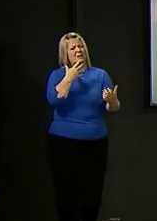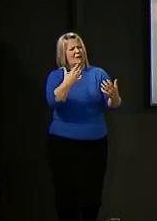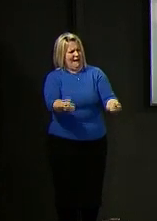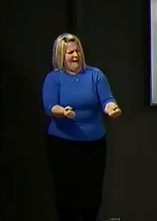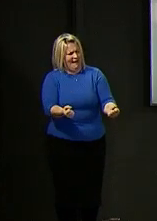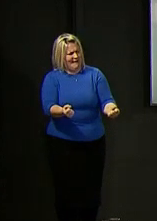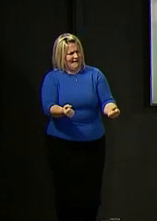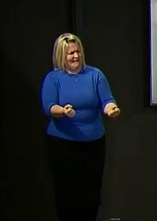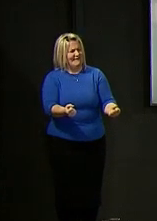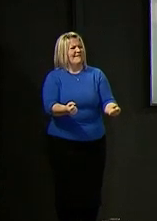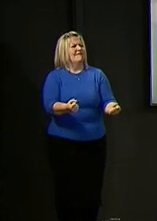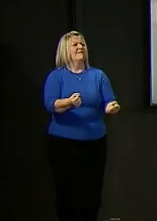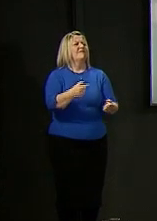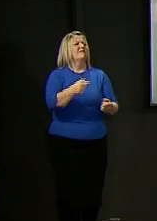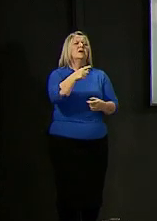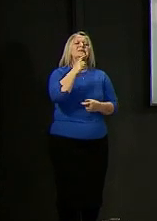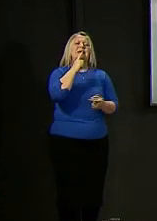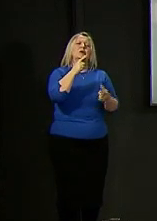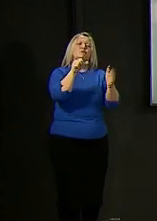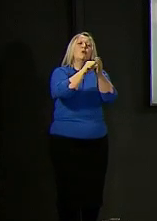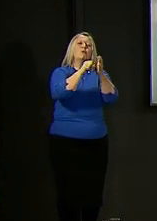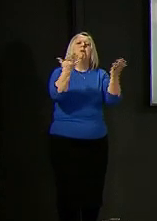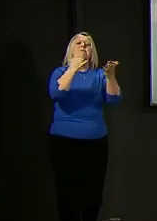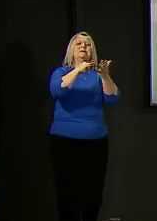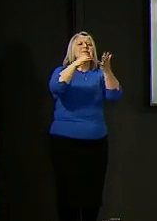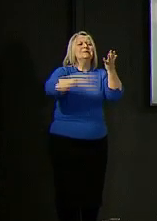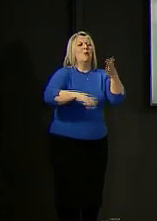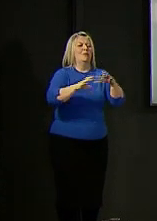the problem lies south of the border and as much as the stuff we saw in the